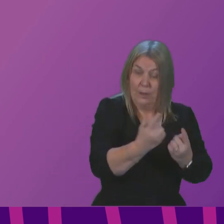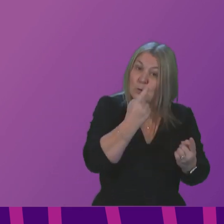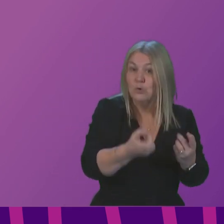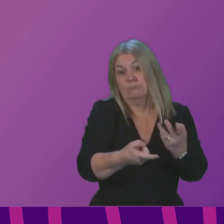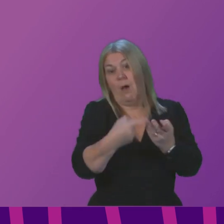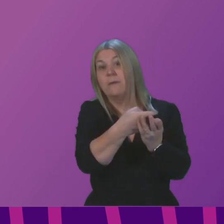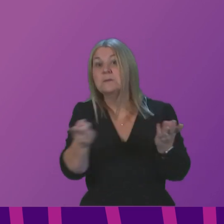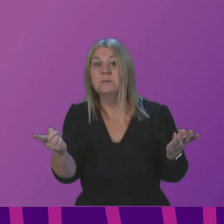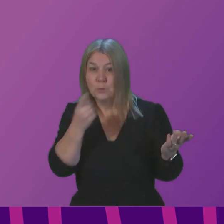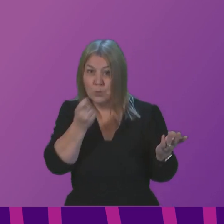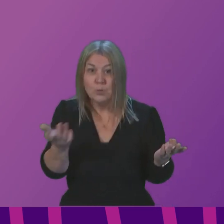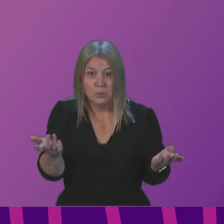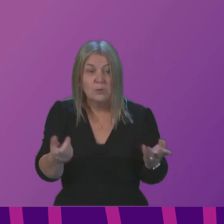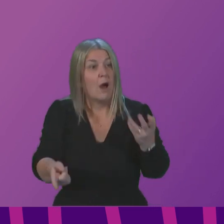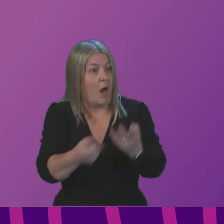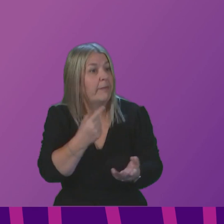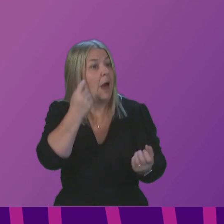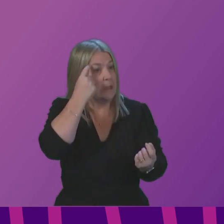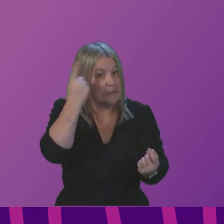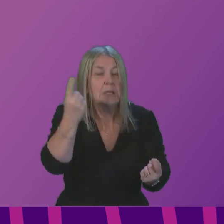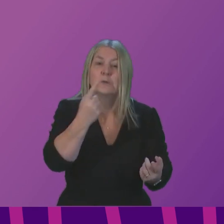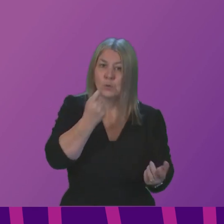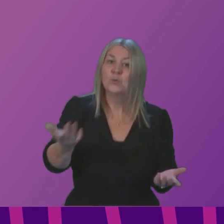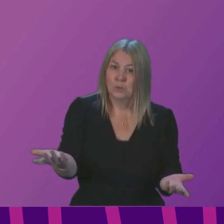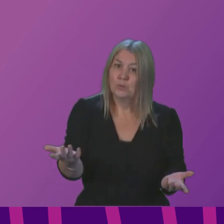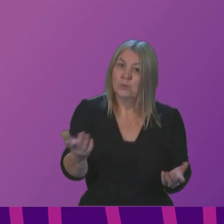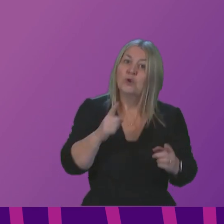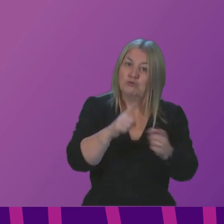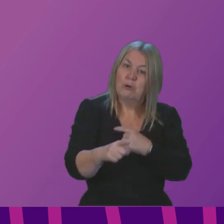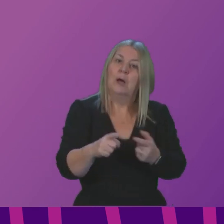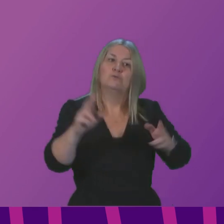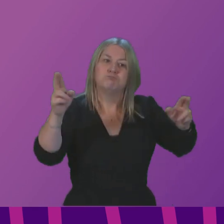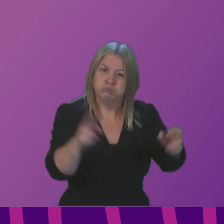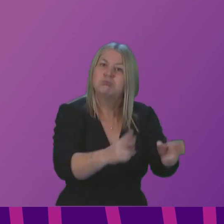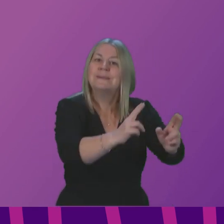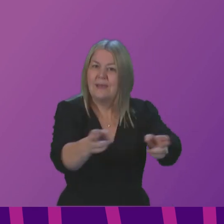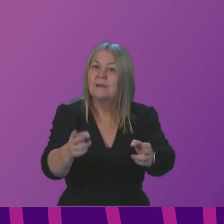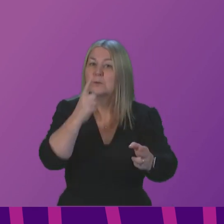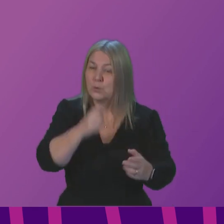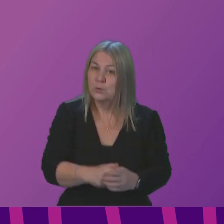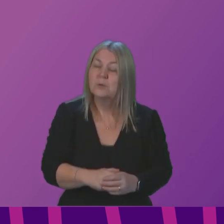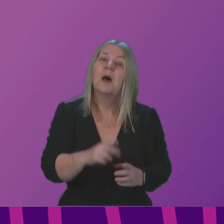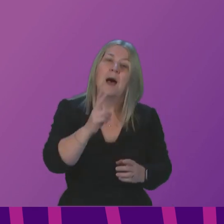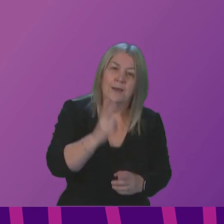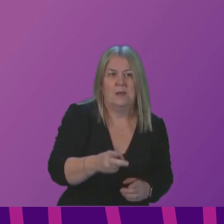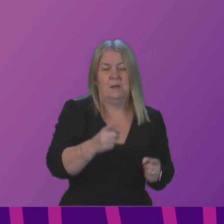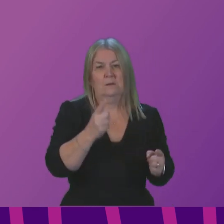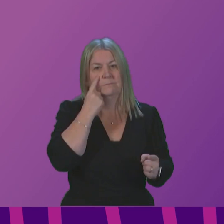We will consider other initiatives and very carefully consider their evidence base. Within